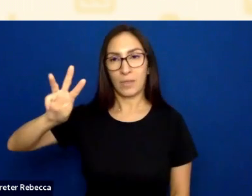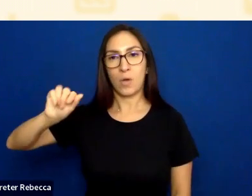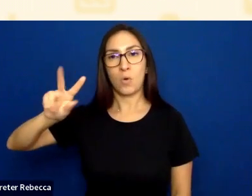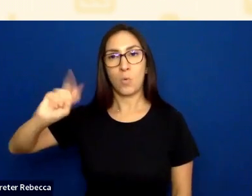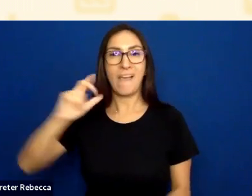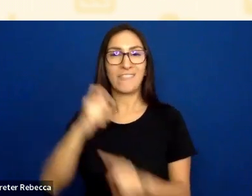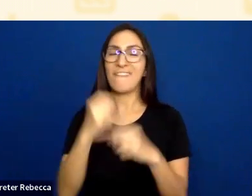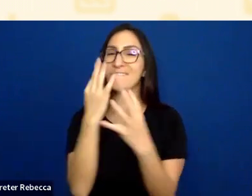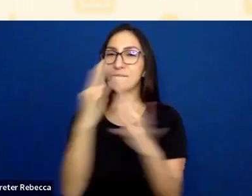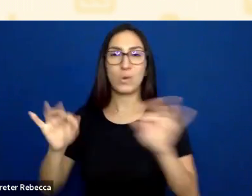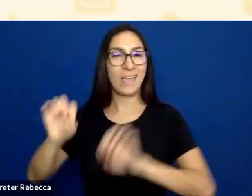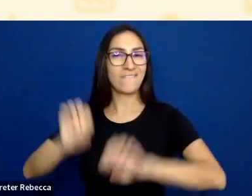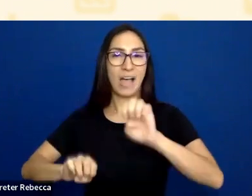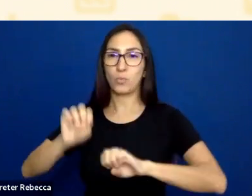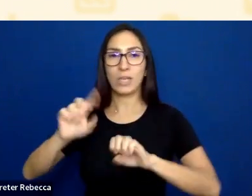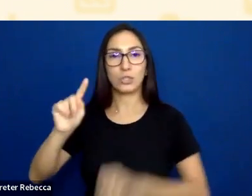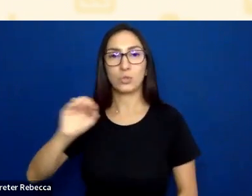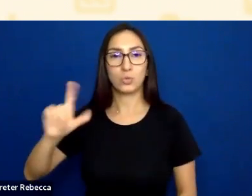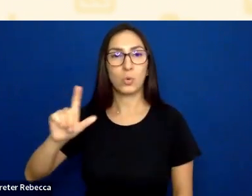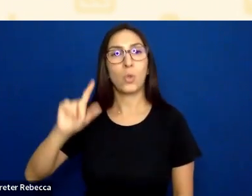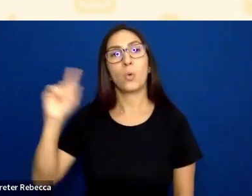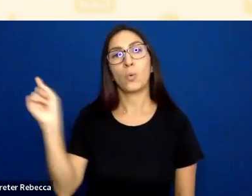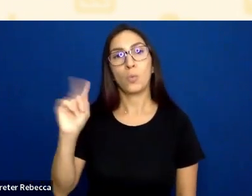It's available at Wave.webaim.org, and there is a link to that